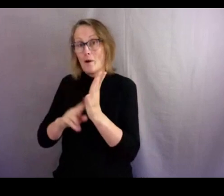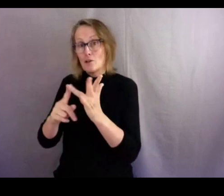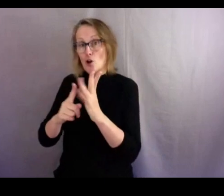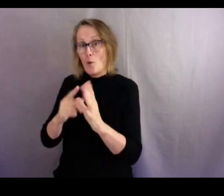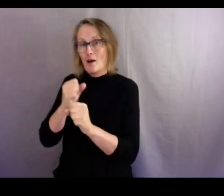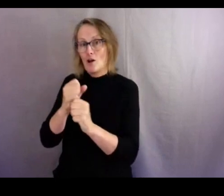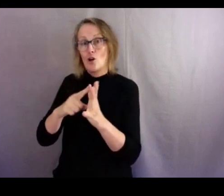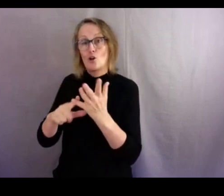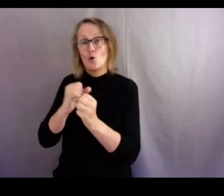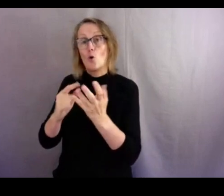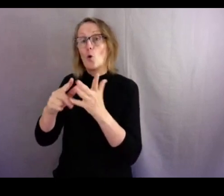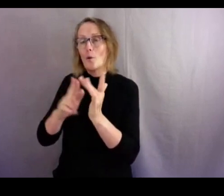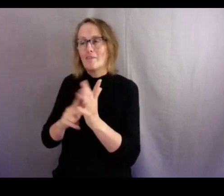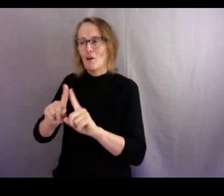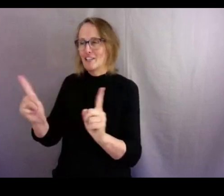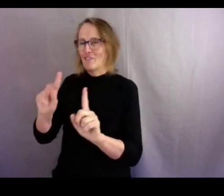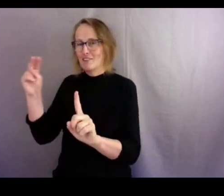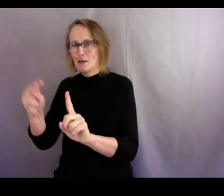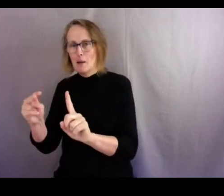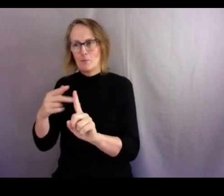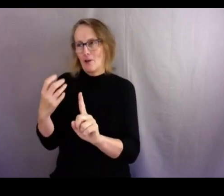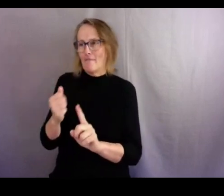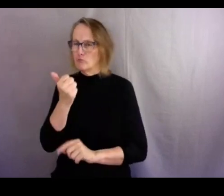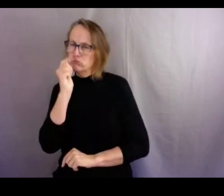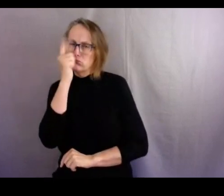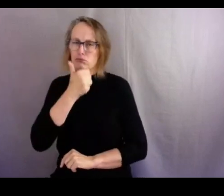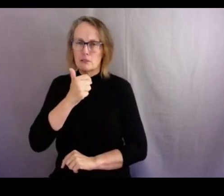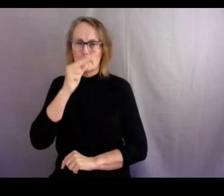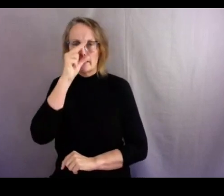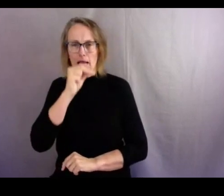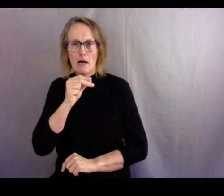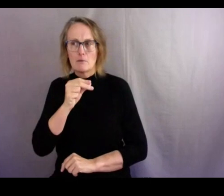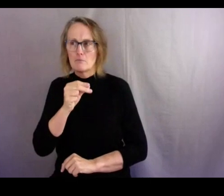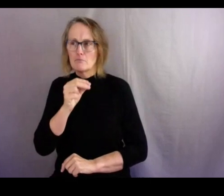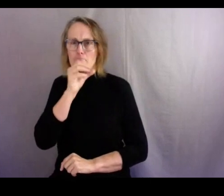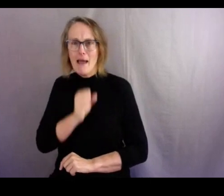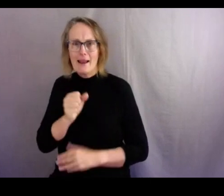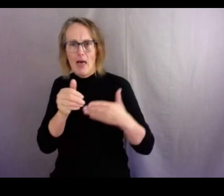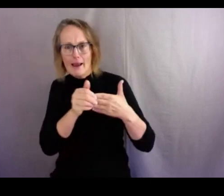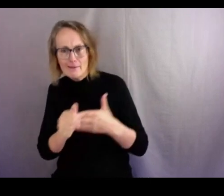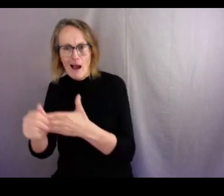because he goes with a handsome young Tahitian as his guide, he was looking for a piece of wood for sculpture,